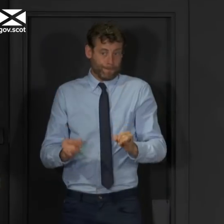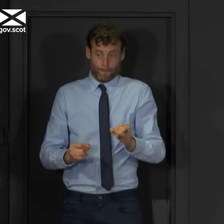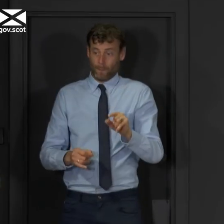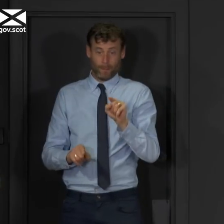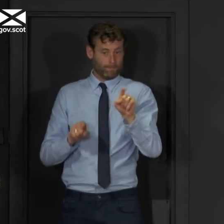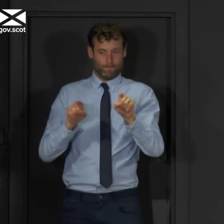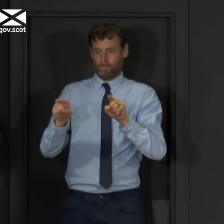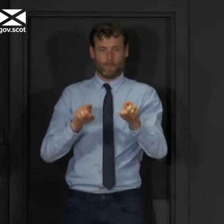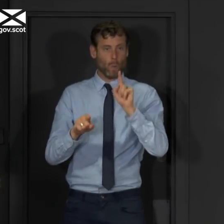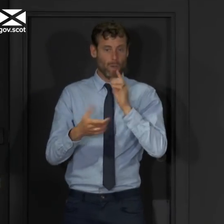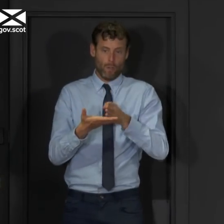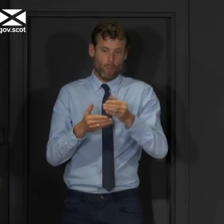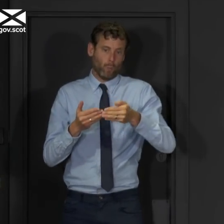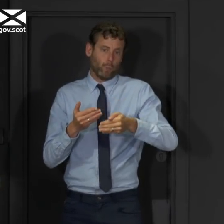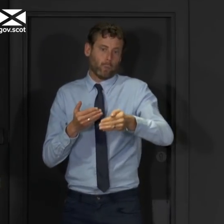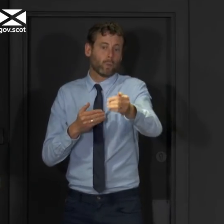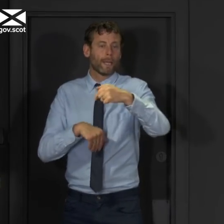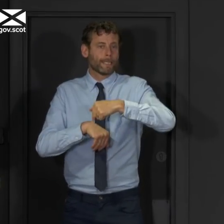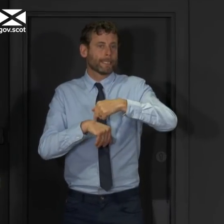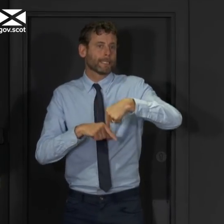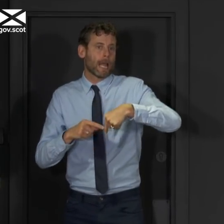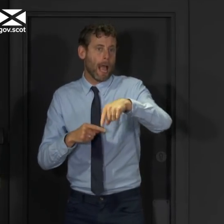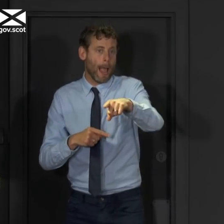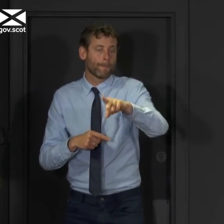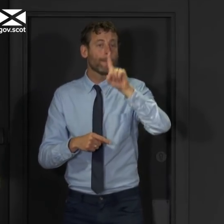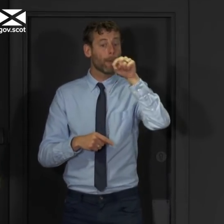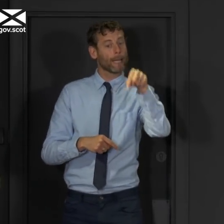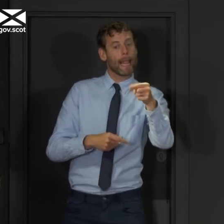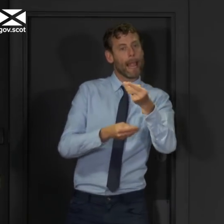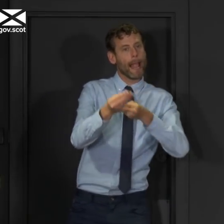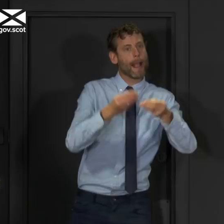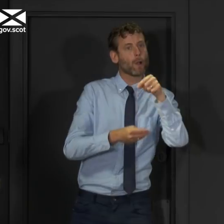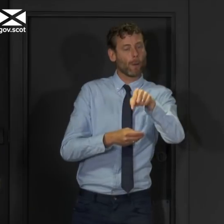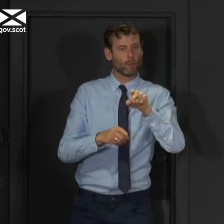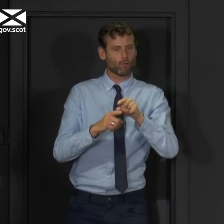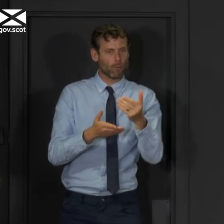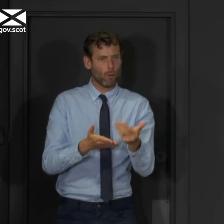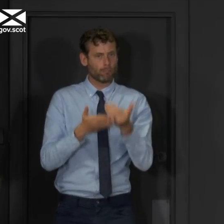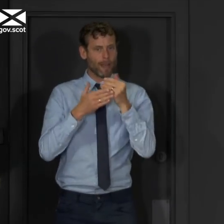it in an economic sense is about protecting jobs and protecting economic activity and